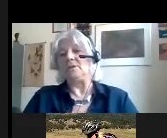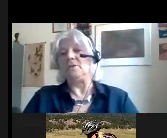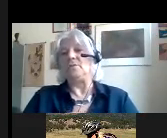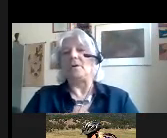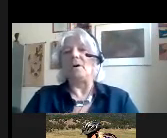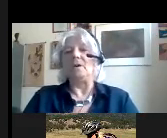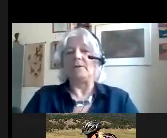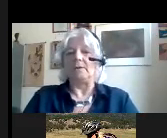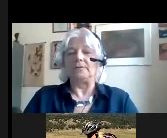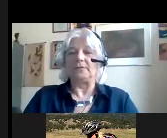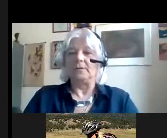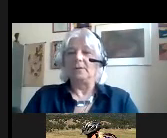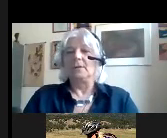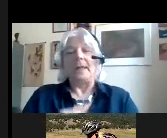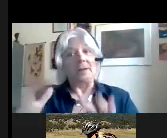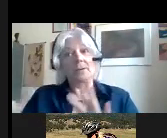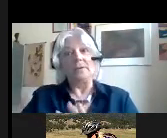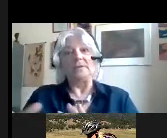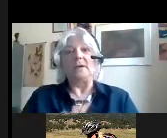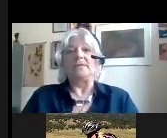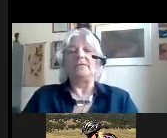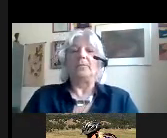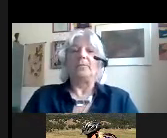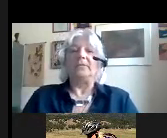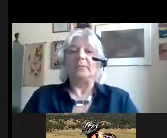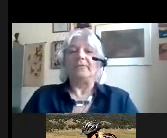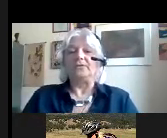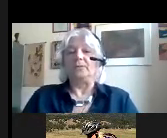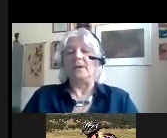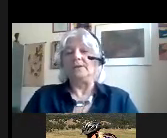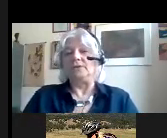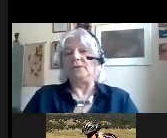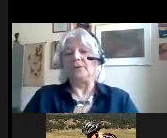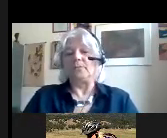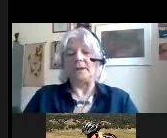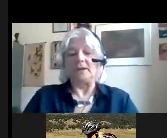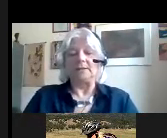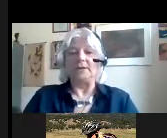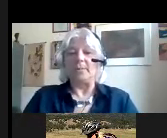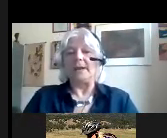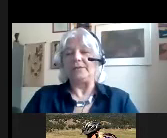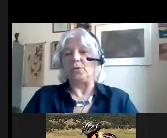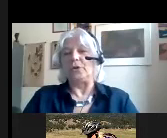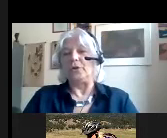with all of the hurts and or good stuff from previous professional relationships. So recognize that you might have to work a